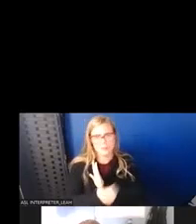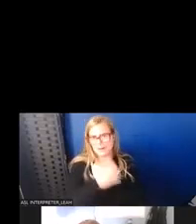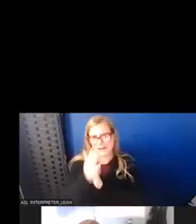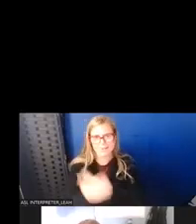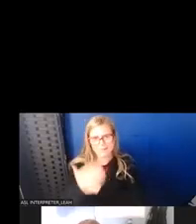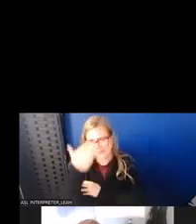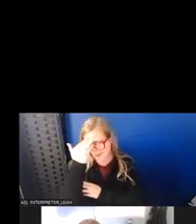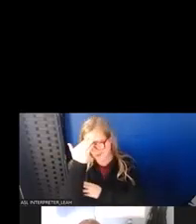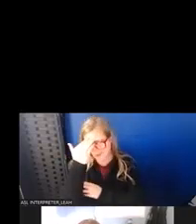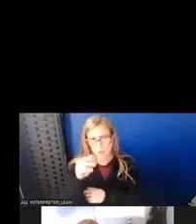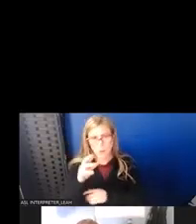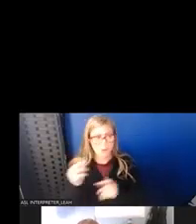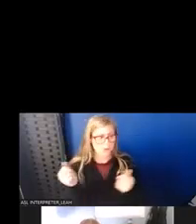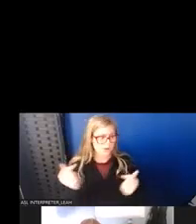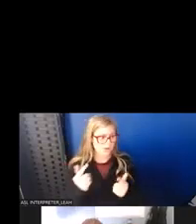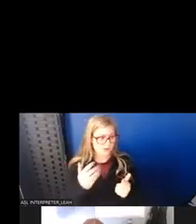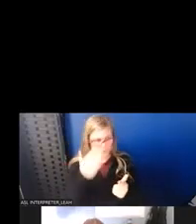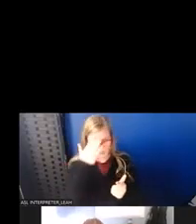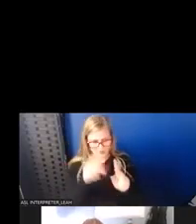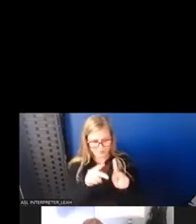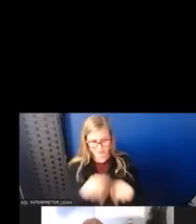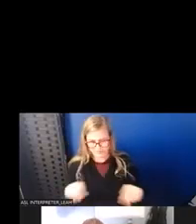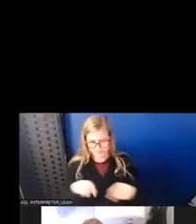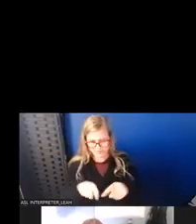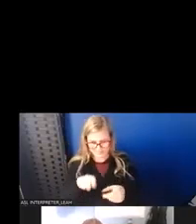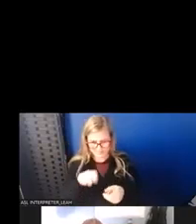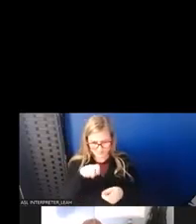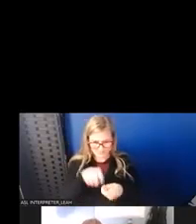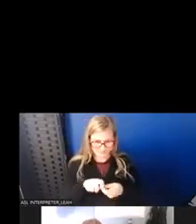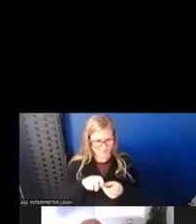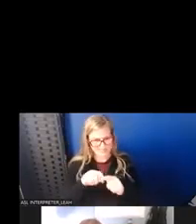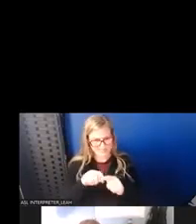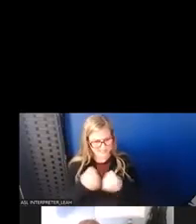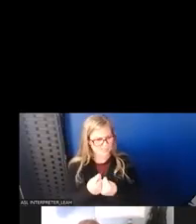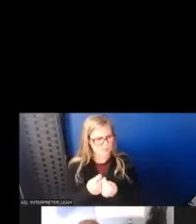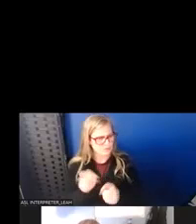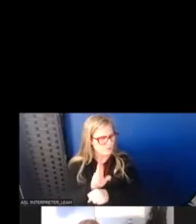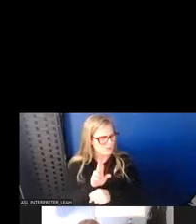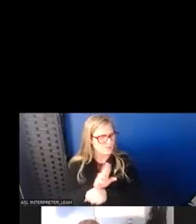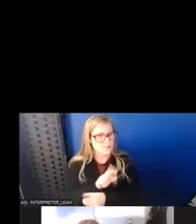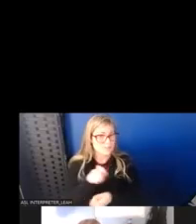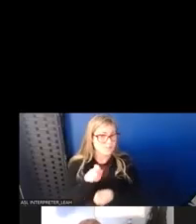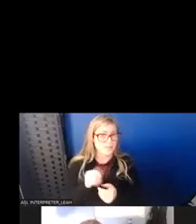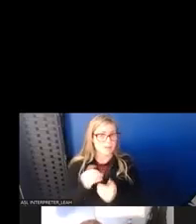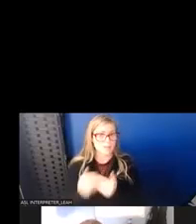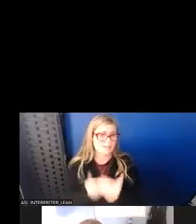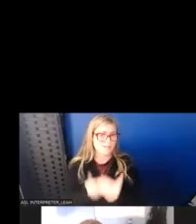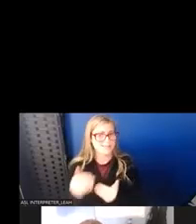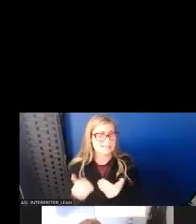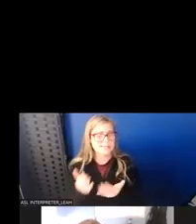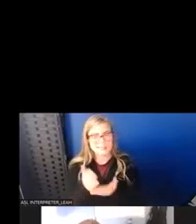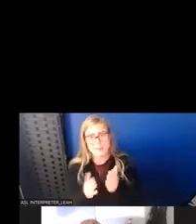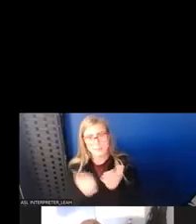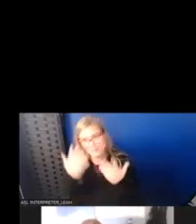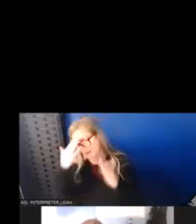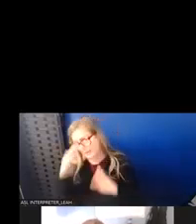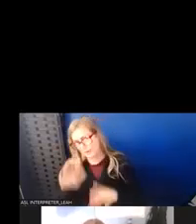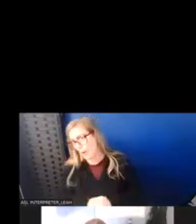using certain processes, but actually some people didn't know. So really searching and sharing about what the processes are of